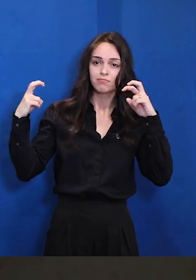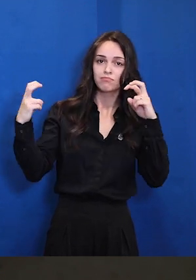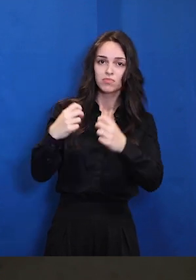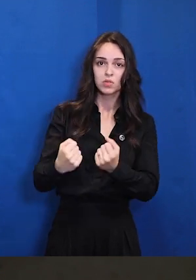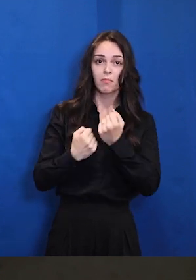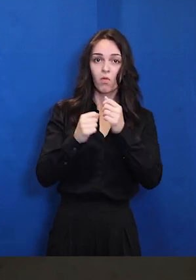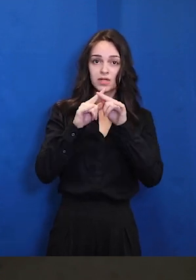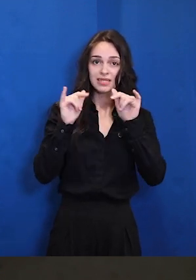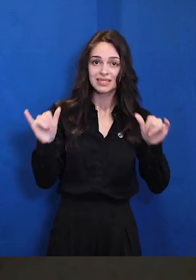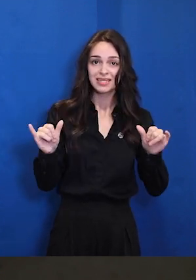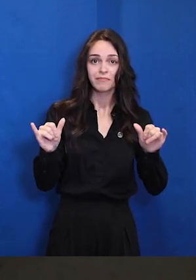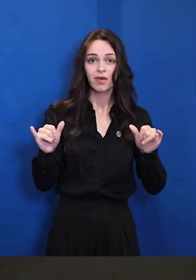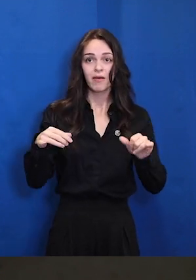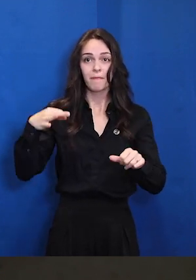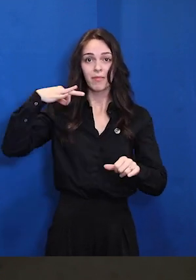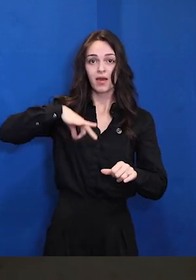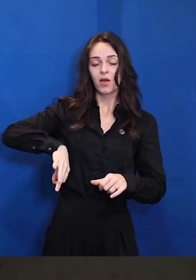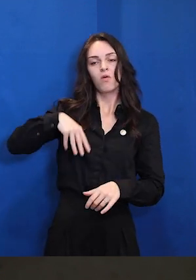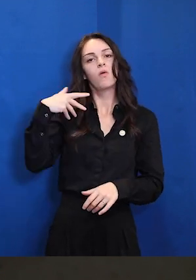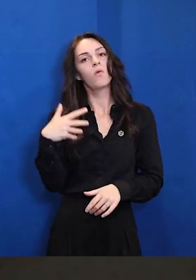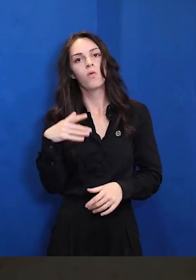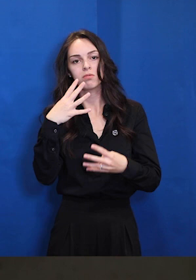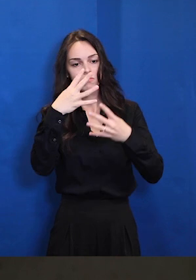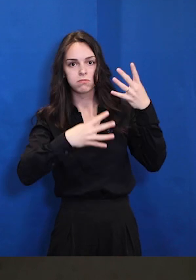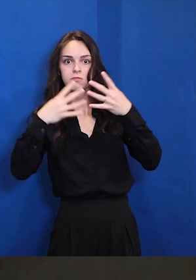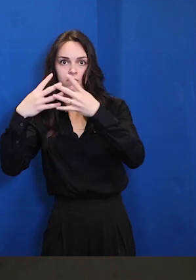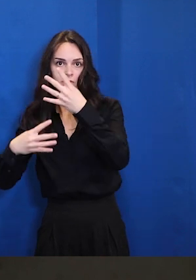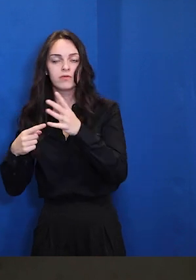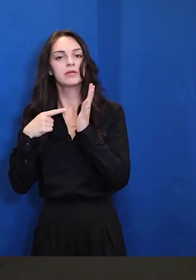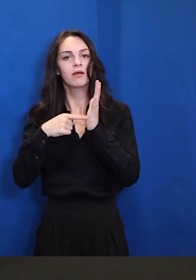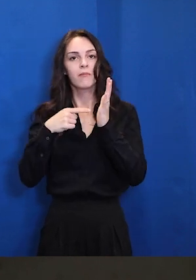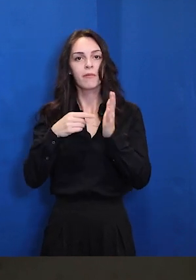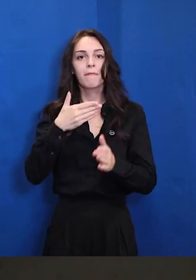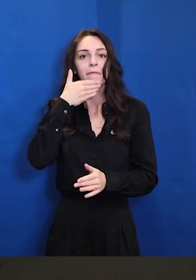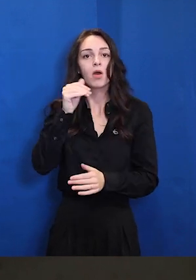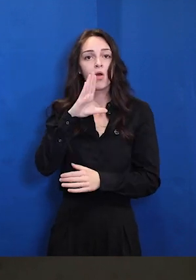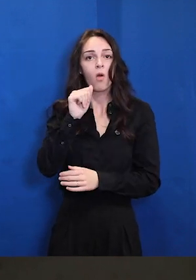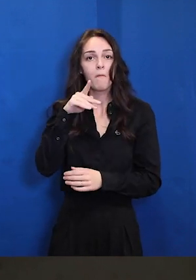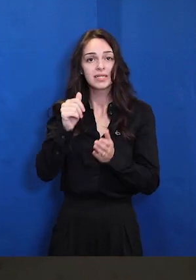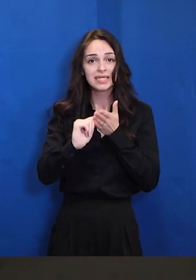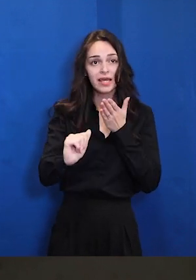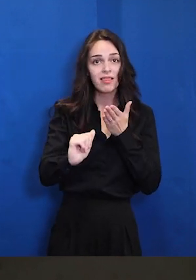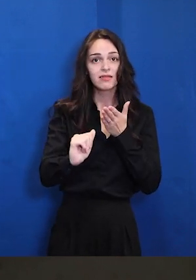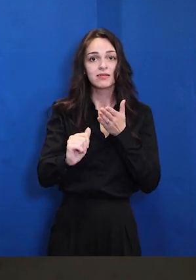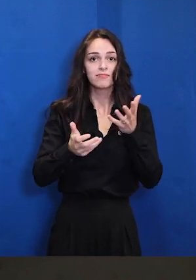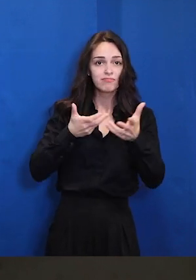support system. The benefits are immeasurable. Developing better coping skills and a better sense of self,